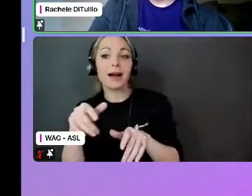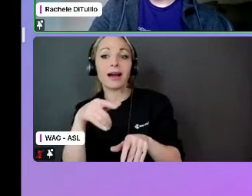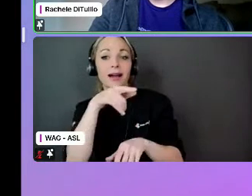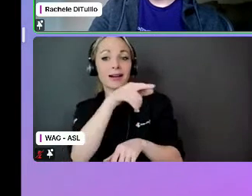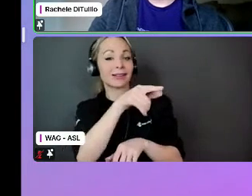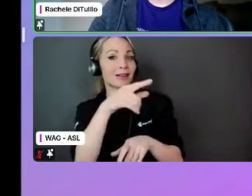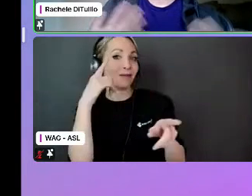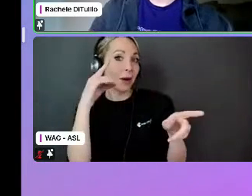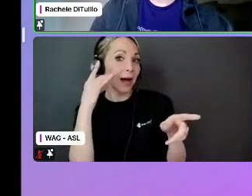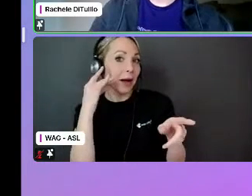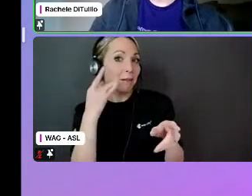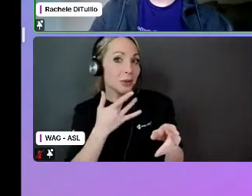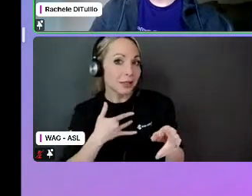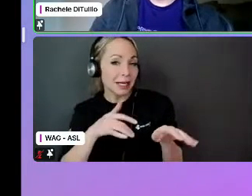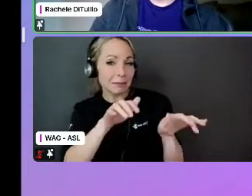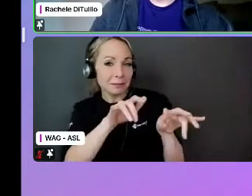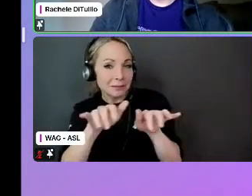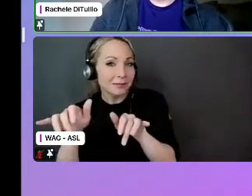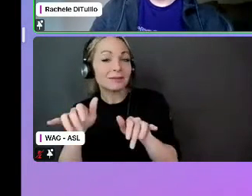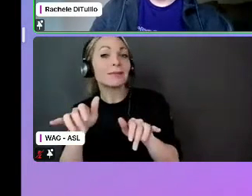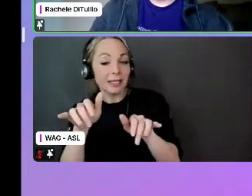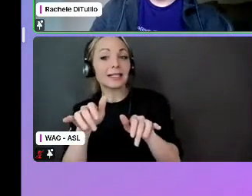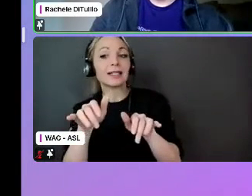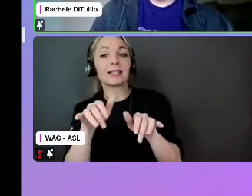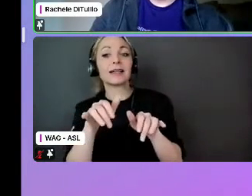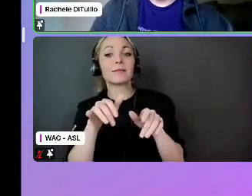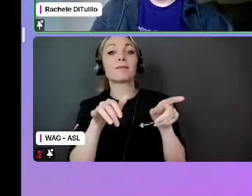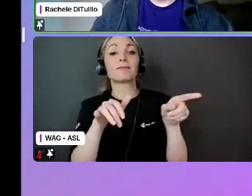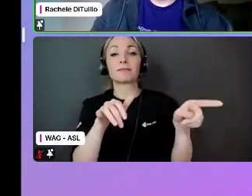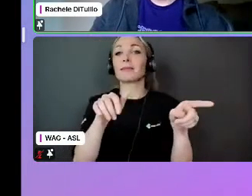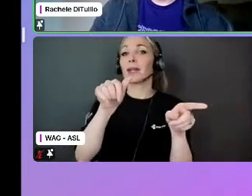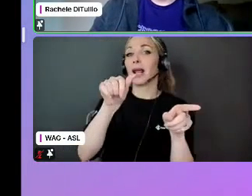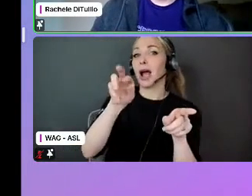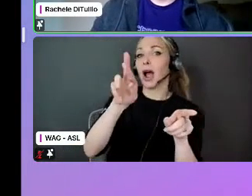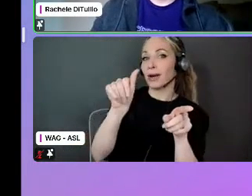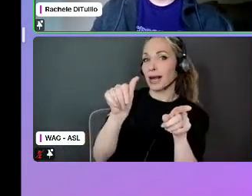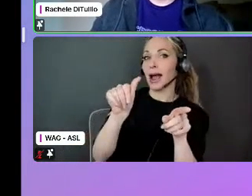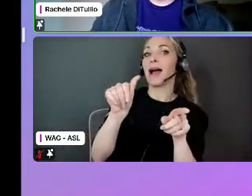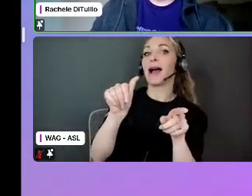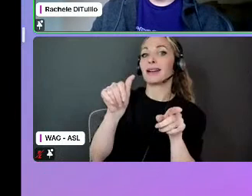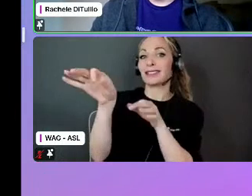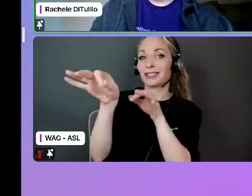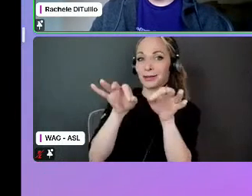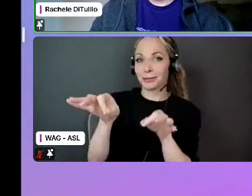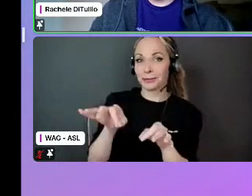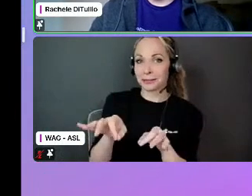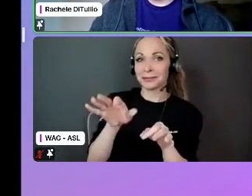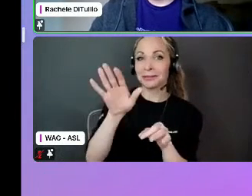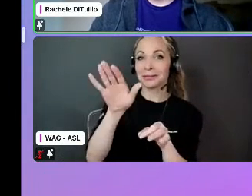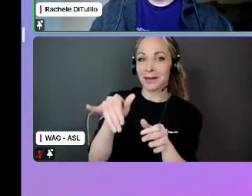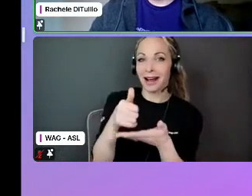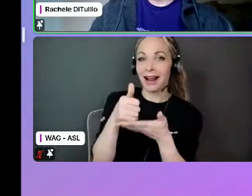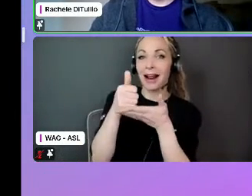linked, -- programmatically linked, and when a user of assistive technology inputs their form field here for birthday, the cat's it will announce the